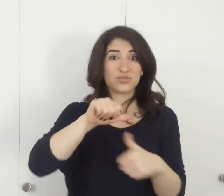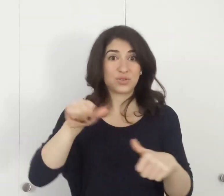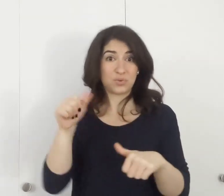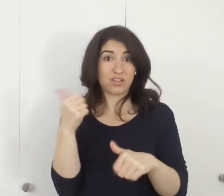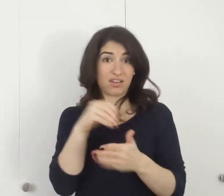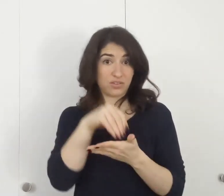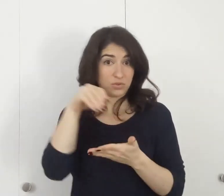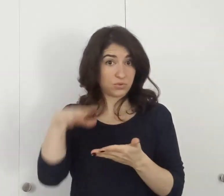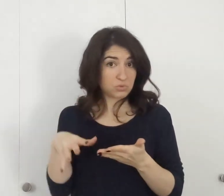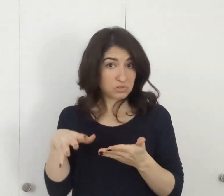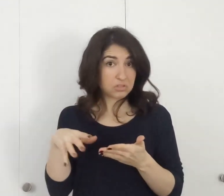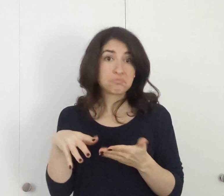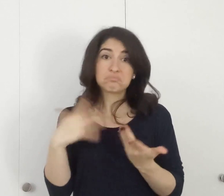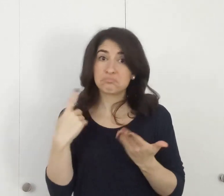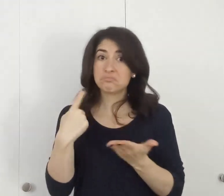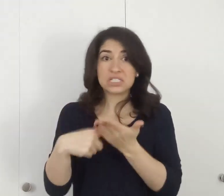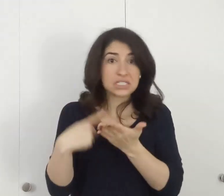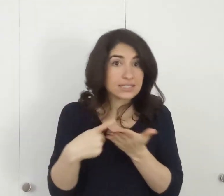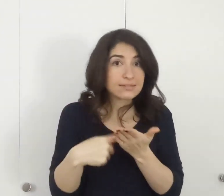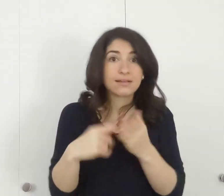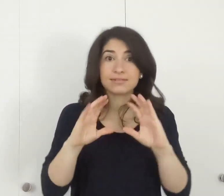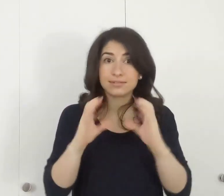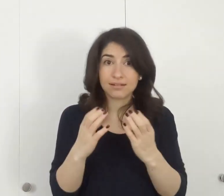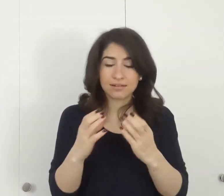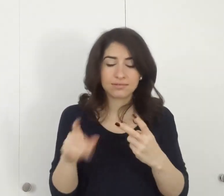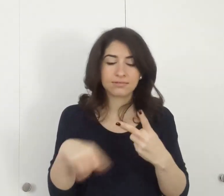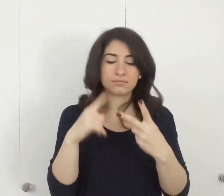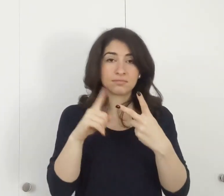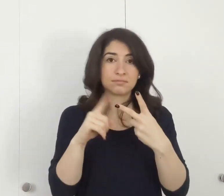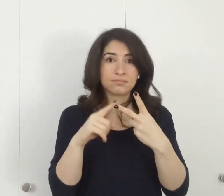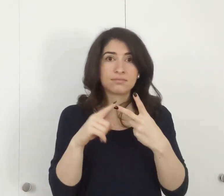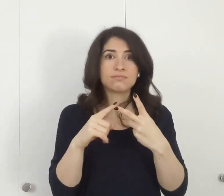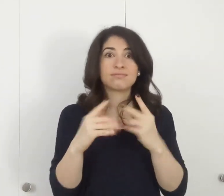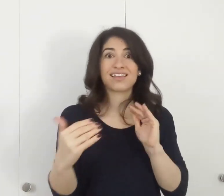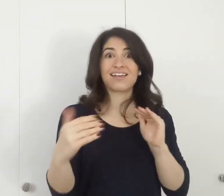you can interact with other students -- discuss the class.